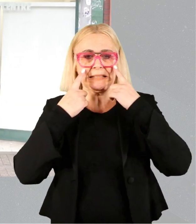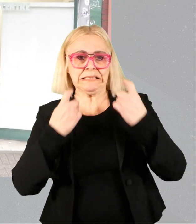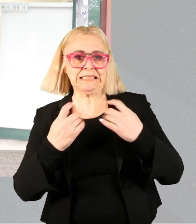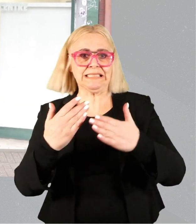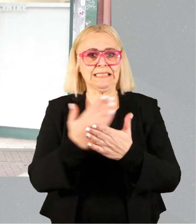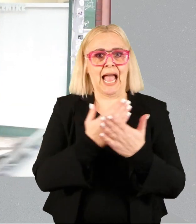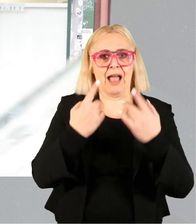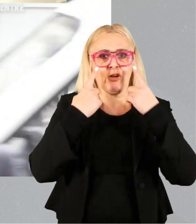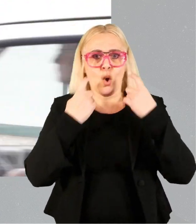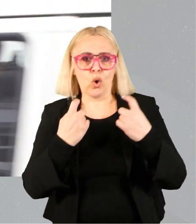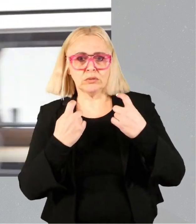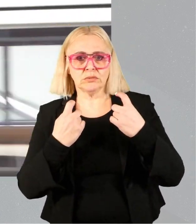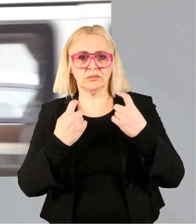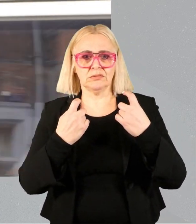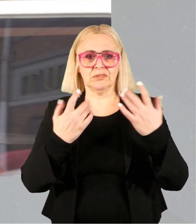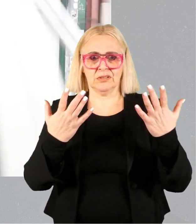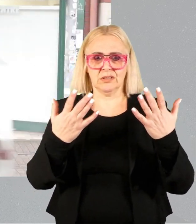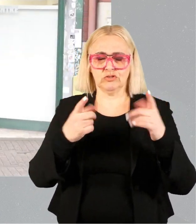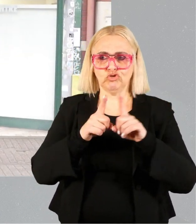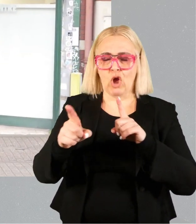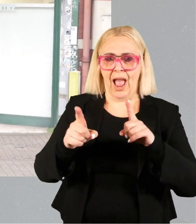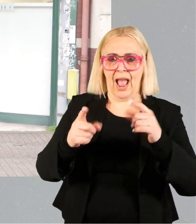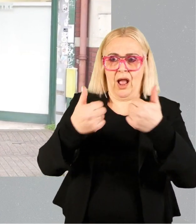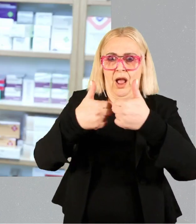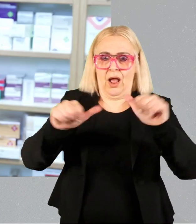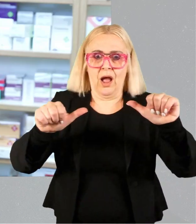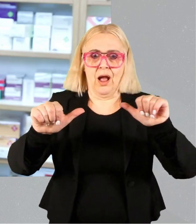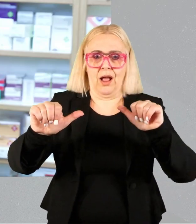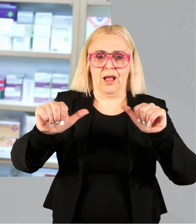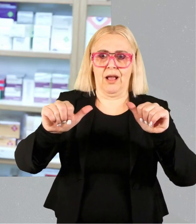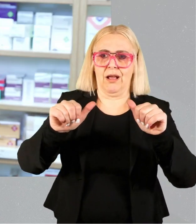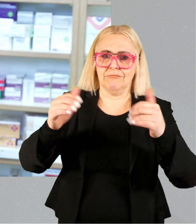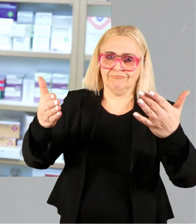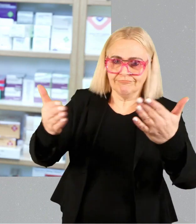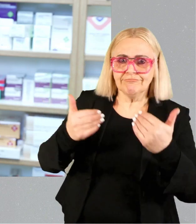Sometimes what we do is we stay the safe side. We're breaking down the barriers from the safe side.